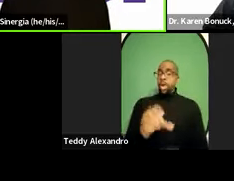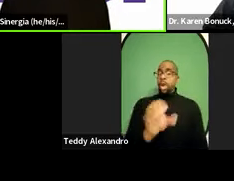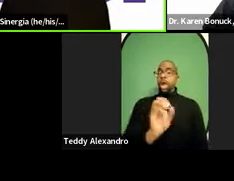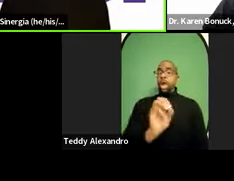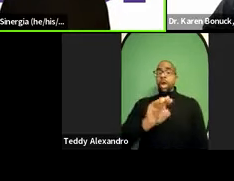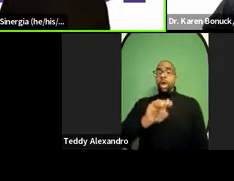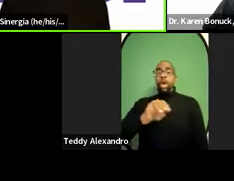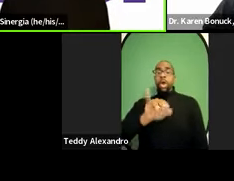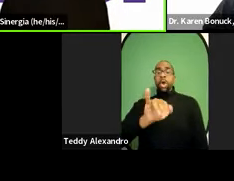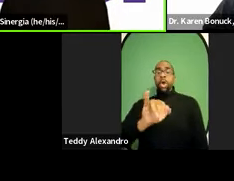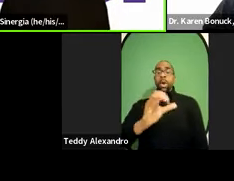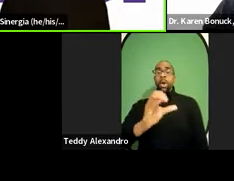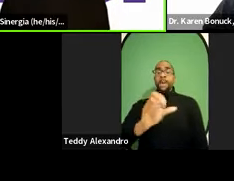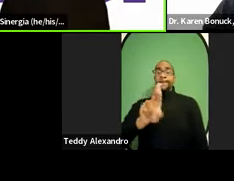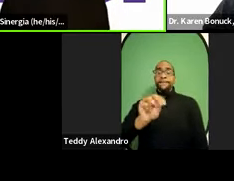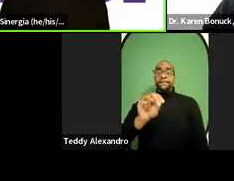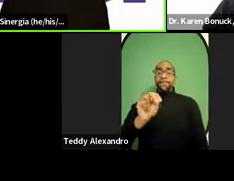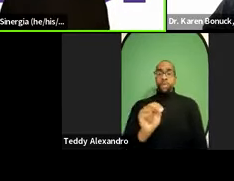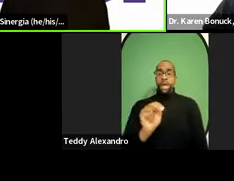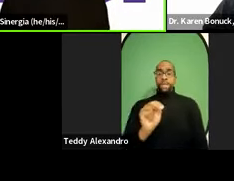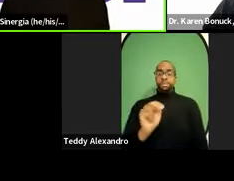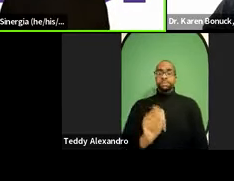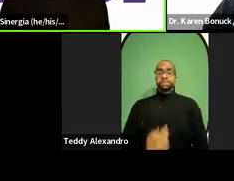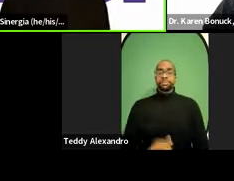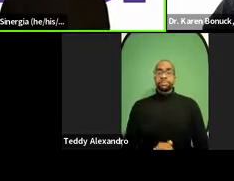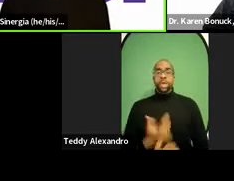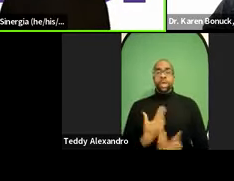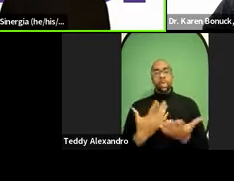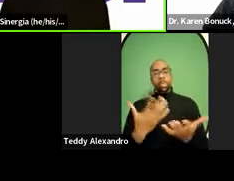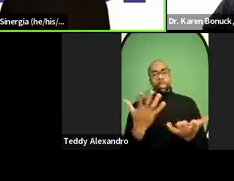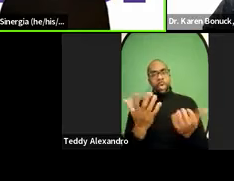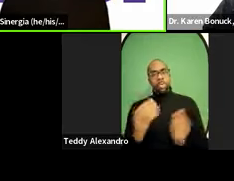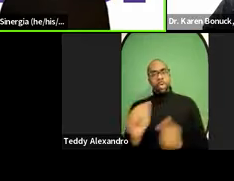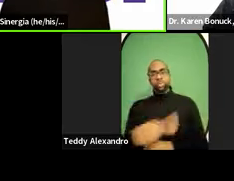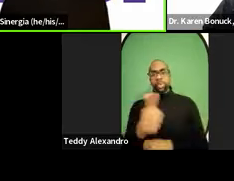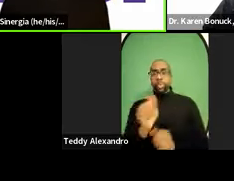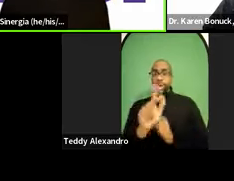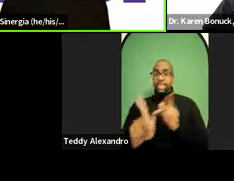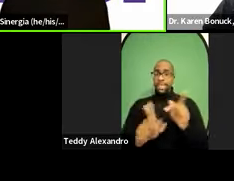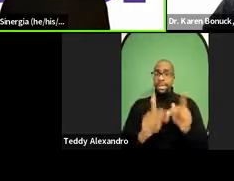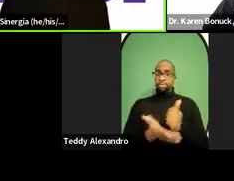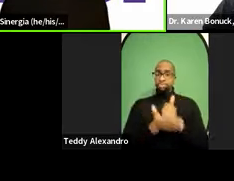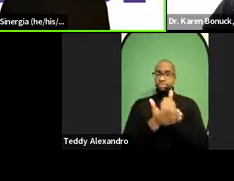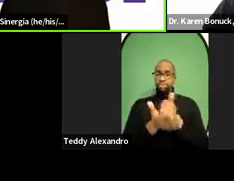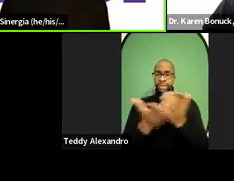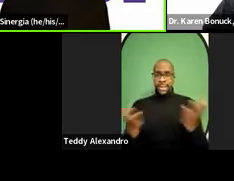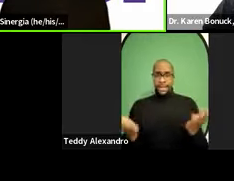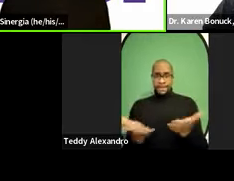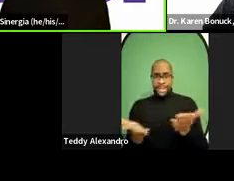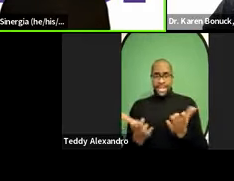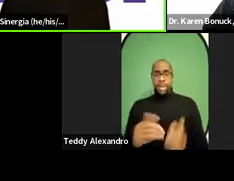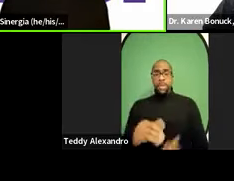around the new Democrats. various n variant variant. Before I formally introduce our presenters I also want to acknowledge our collaborators